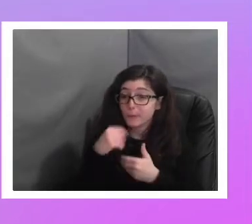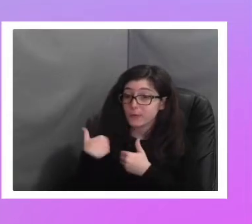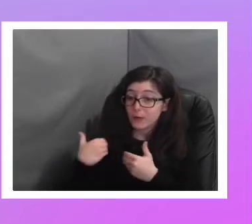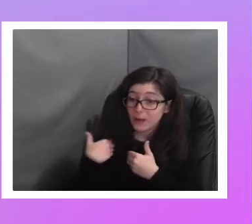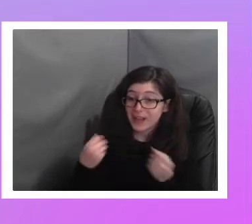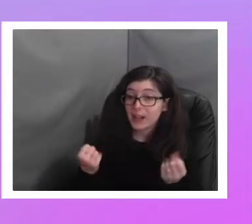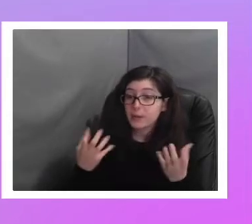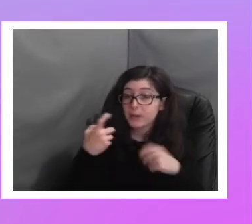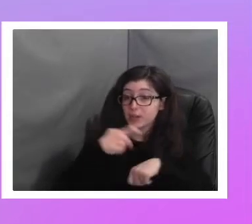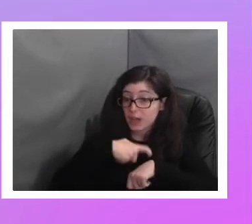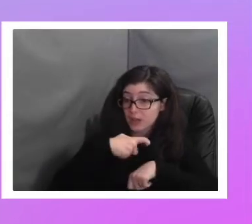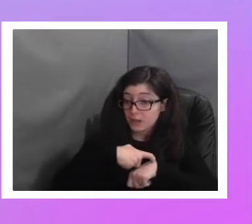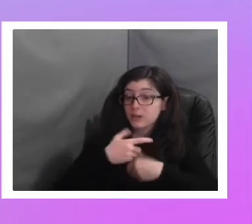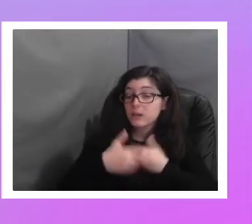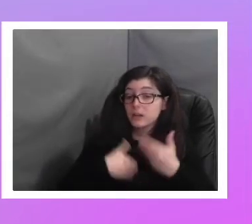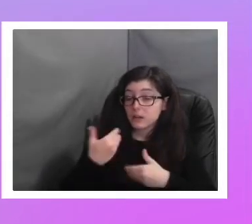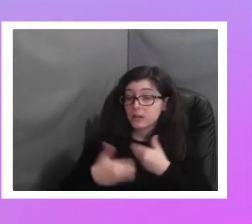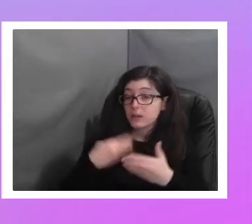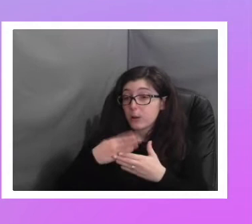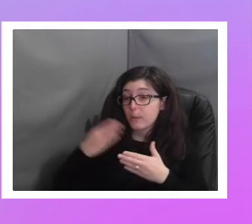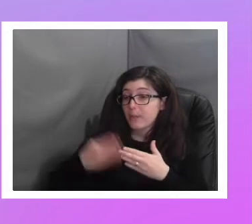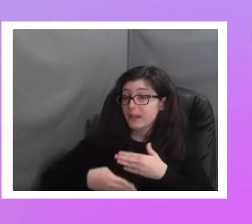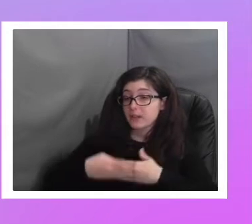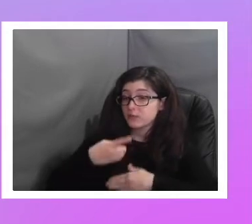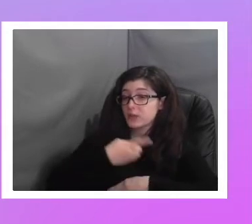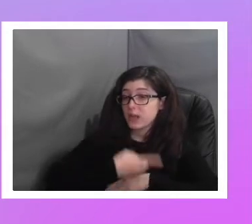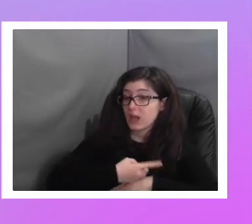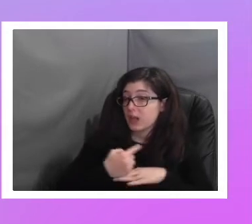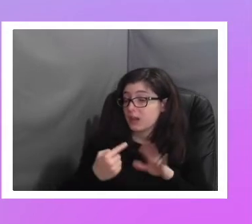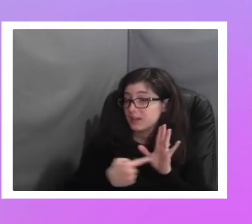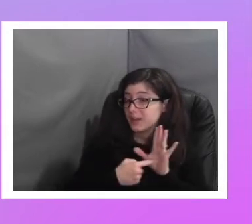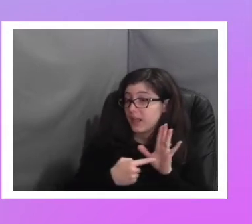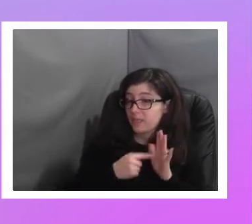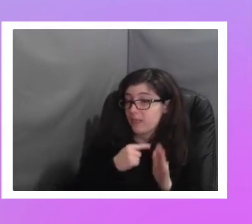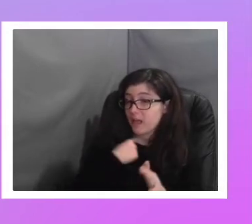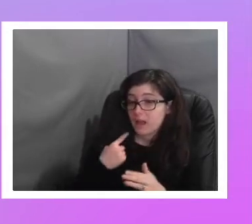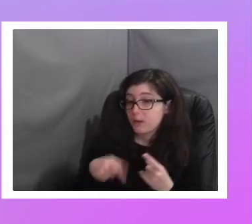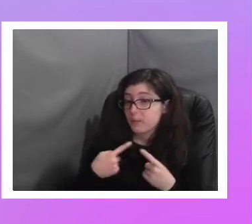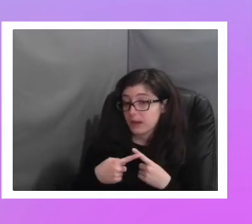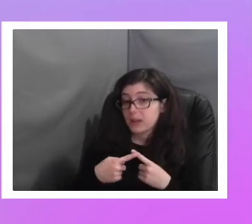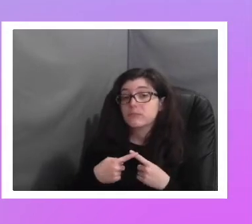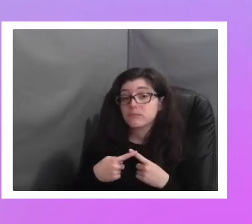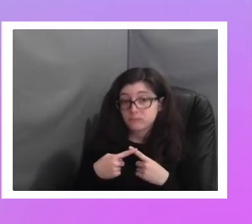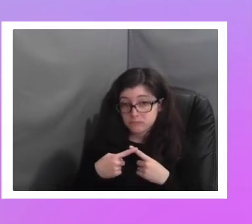and completion date, what's our deadline? Those are the kinds of things you put in here and you break it out in terms of